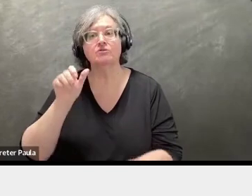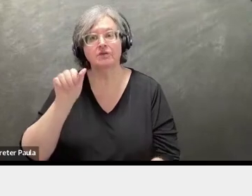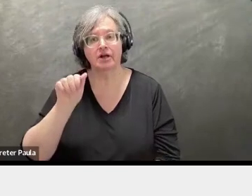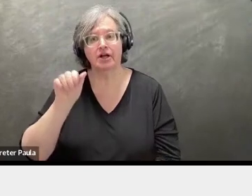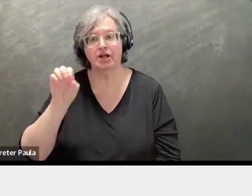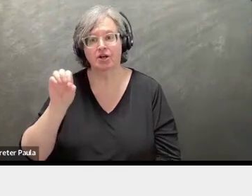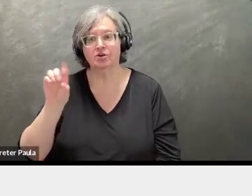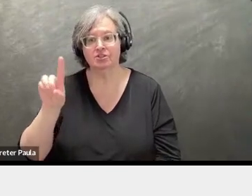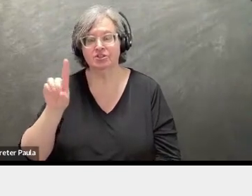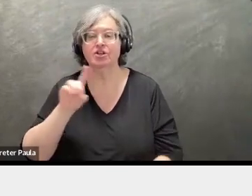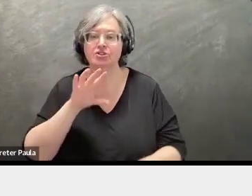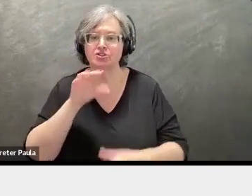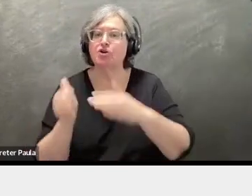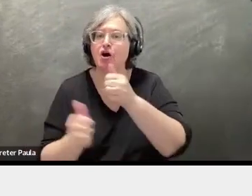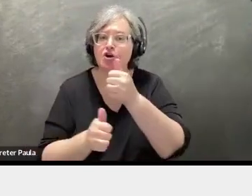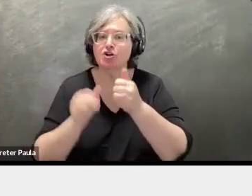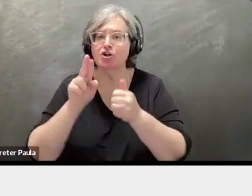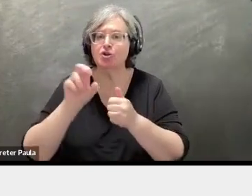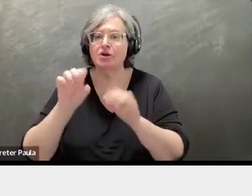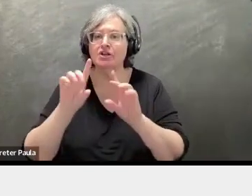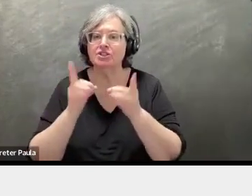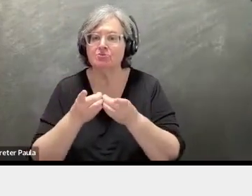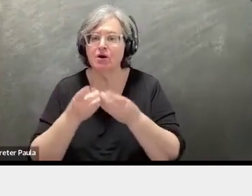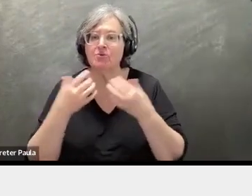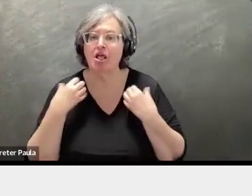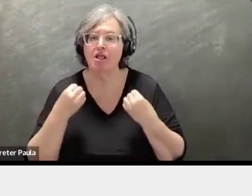part of the US, Department of Health and Human Services, the